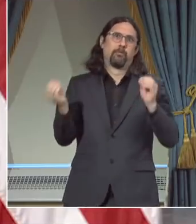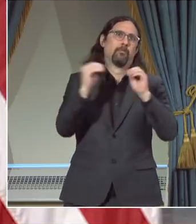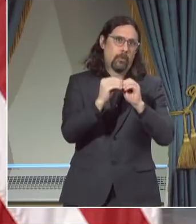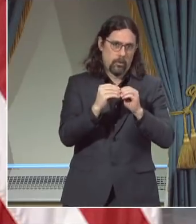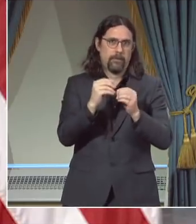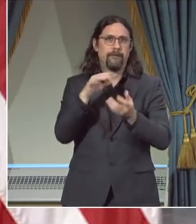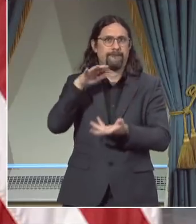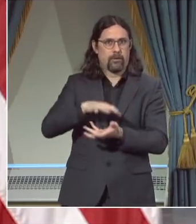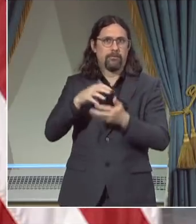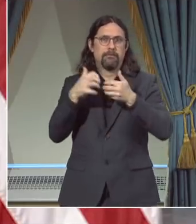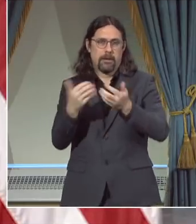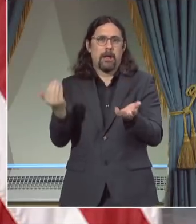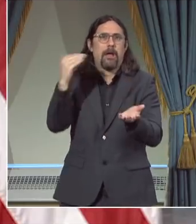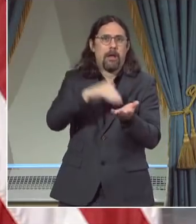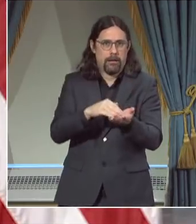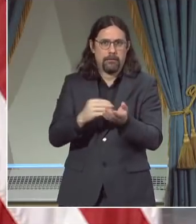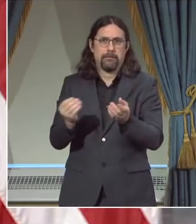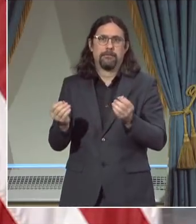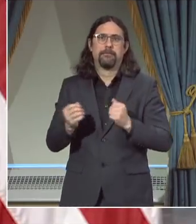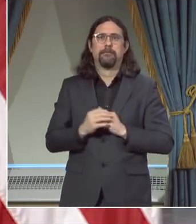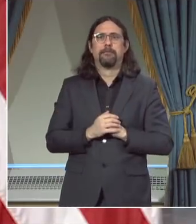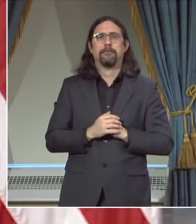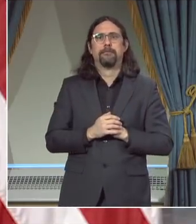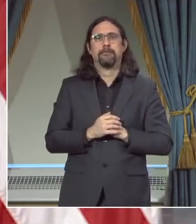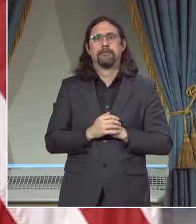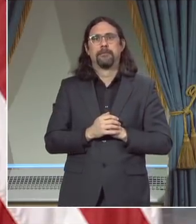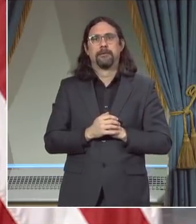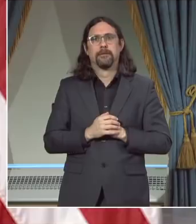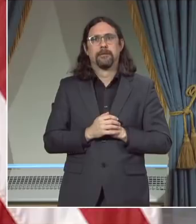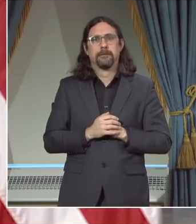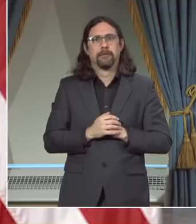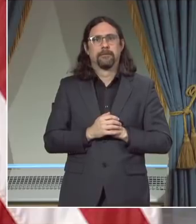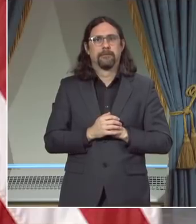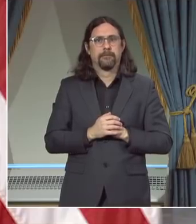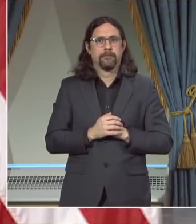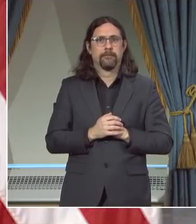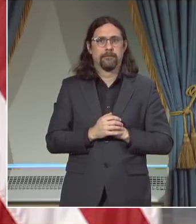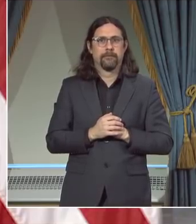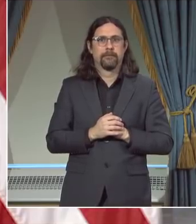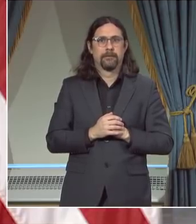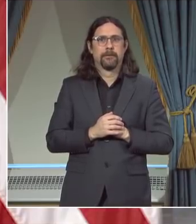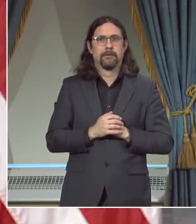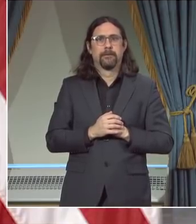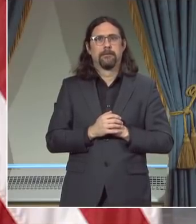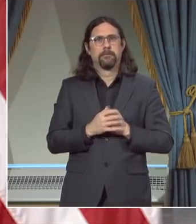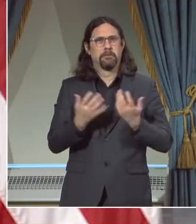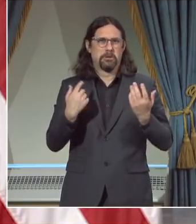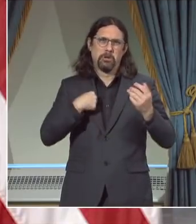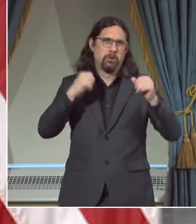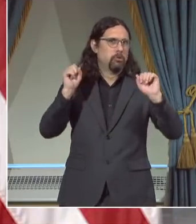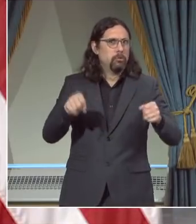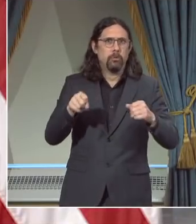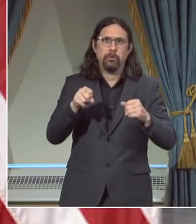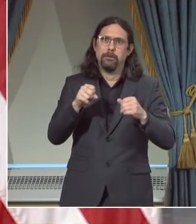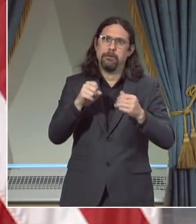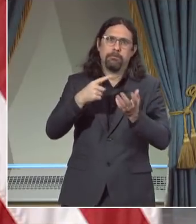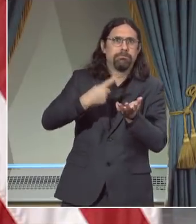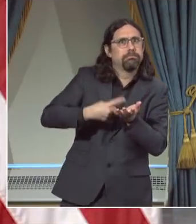MY HOPE IS WE'LL SEE SOMEF OTHE RESULTS WE'VE SEENPR EVUSIOLY IN THE PAST FEW DAYS. THERE'S A LOT WE CAN TALK ABOUT WHAT THE FEDERAL